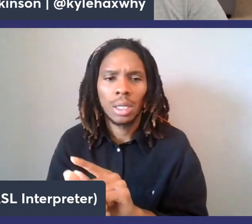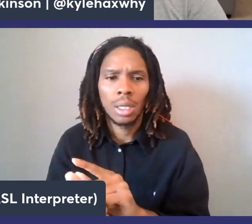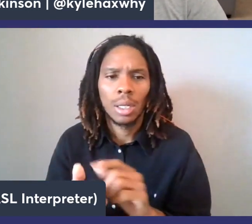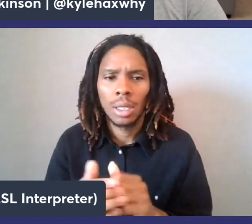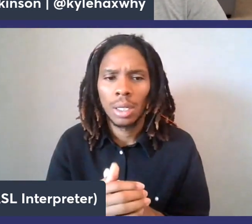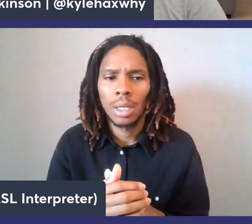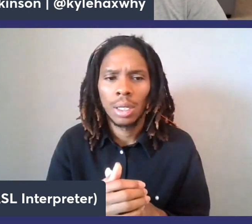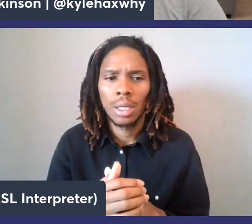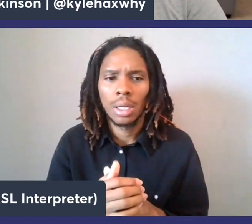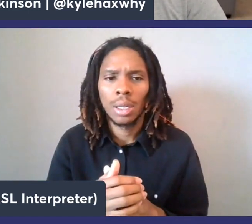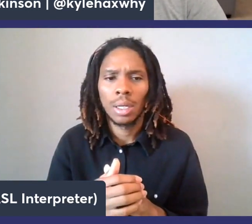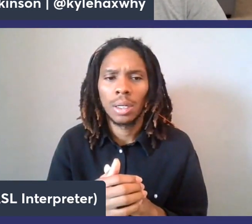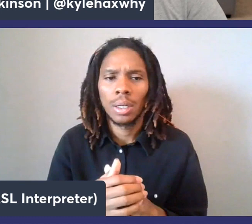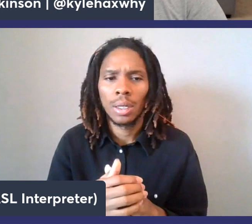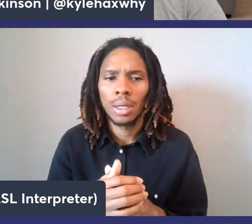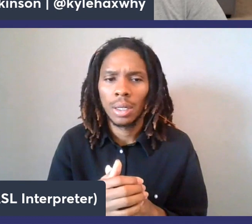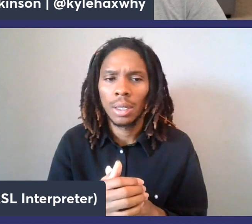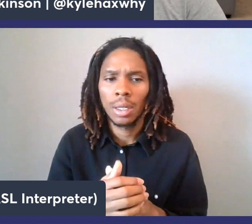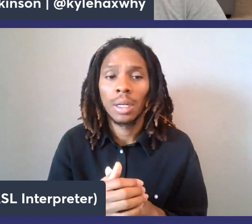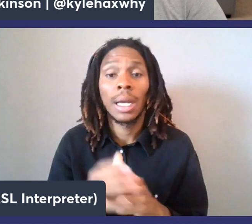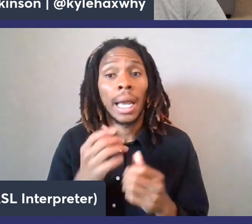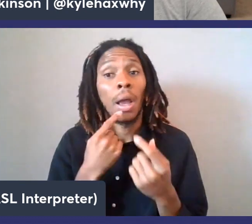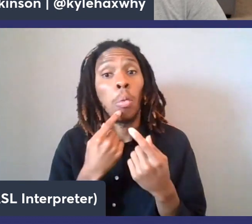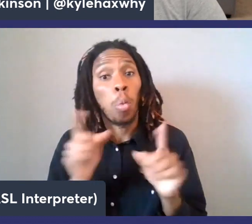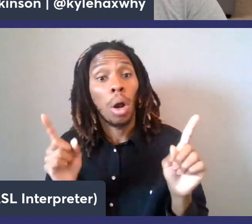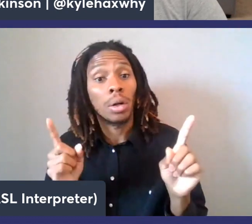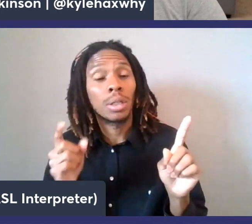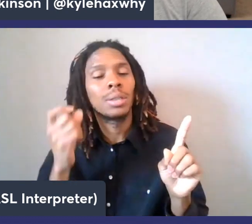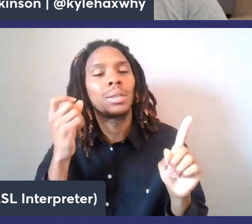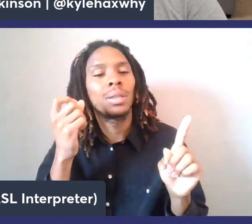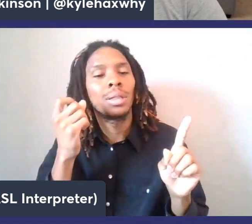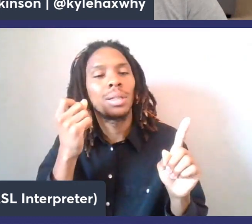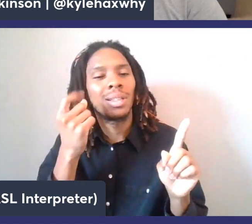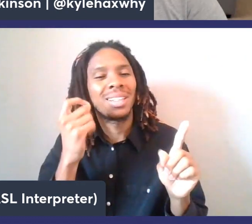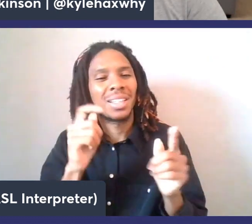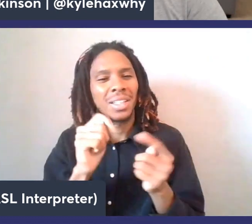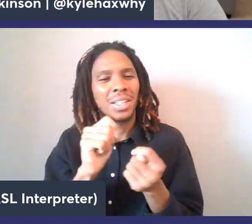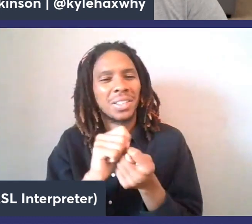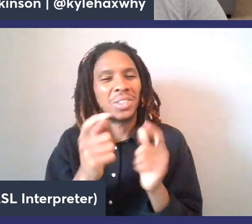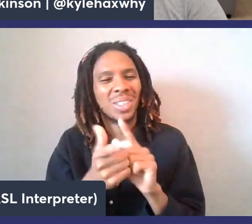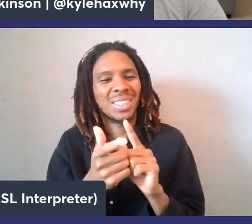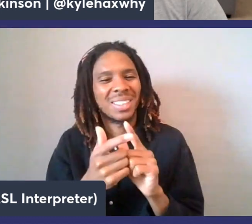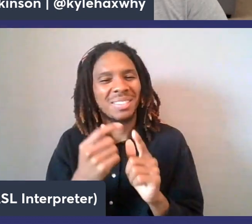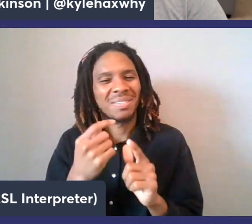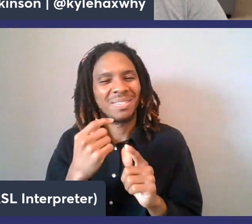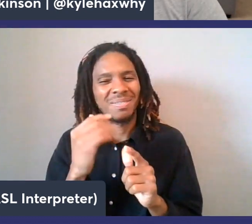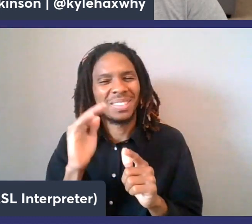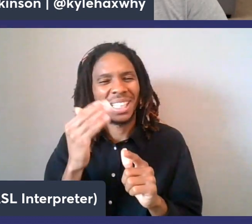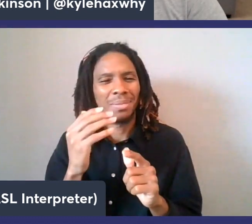and it did, it worked, but the translation output always looked a bit broken.